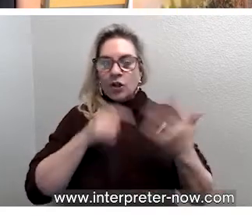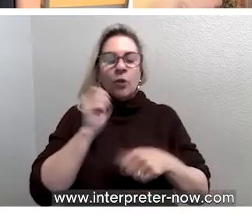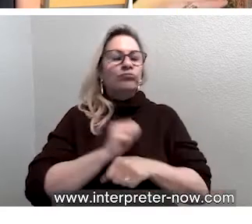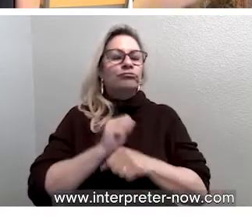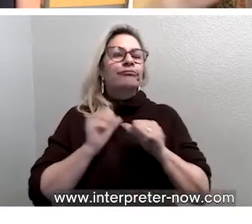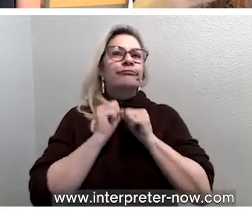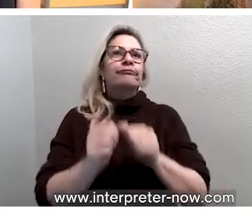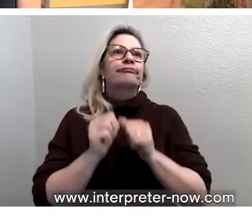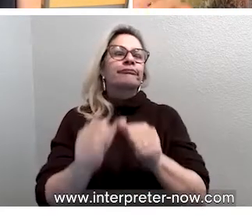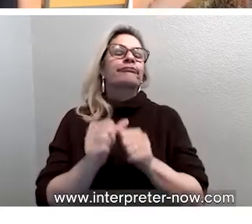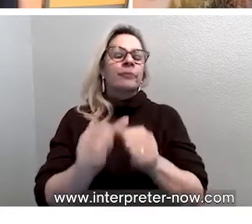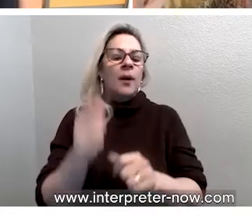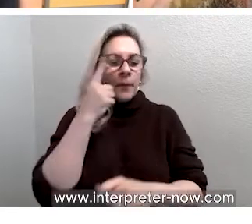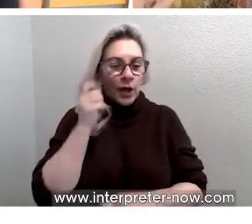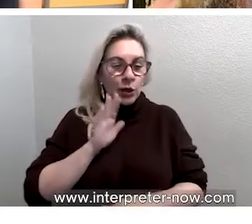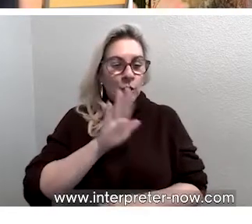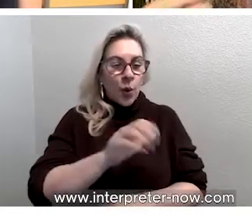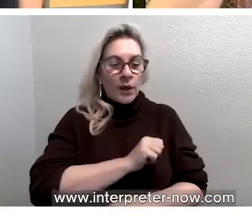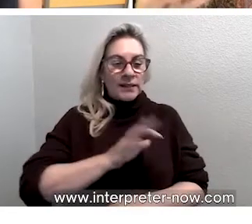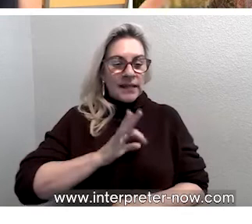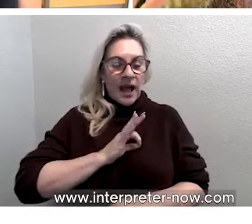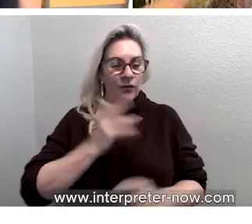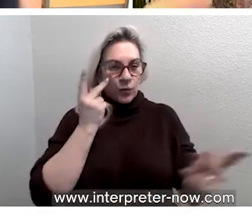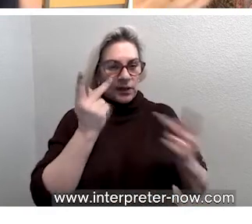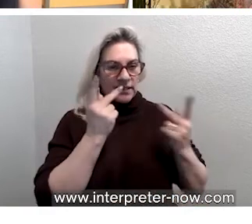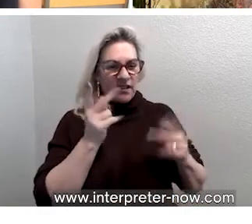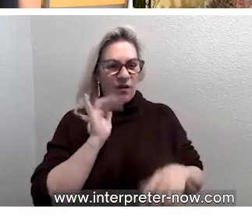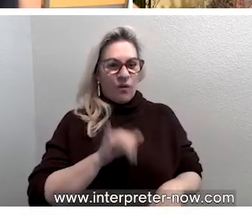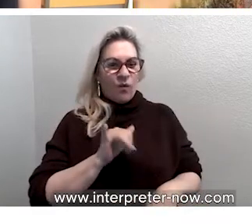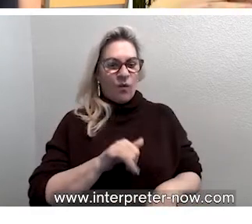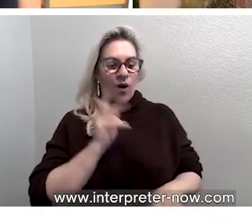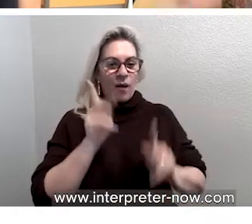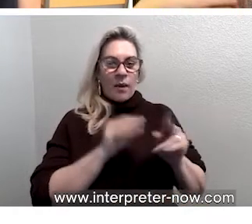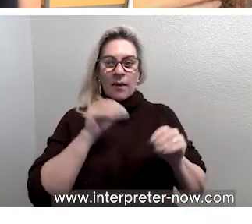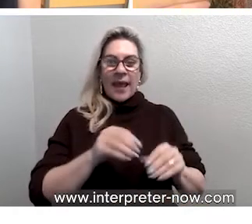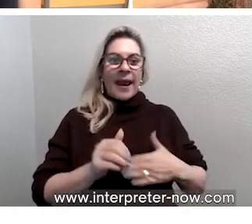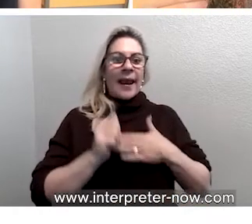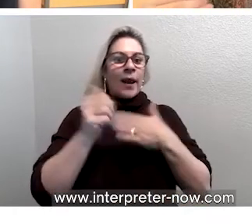because your staff is going to be seen, "Oh, the people in leadership, whatever level they're